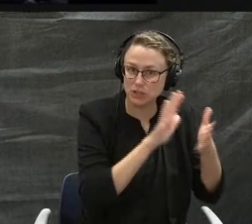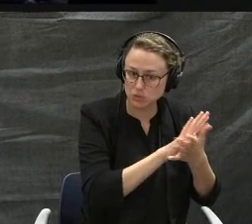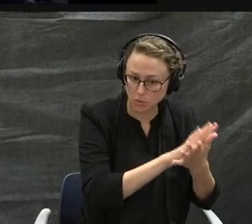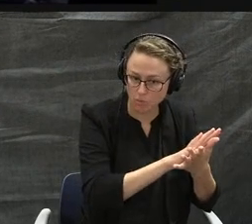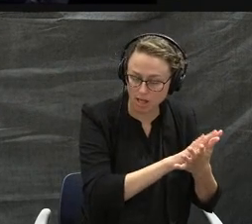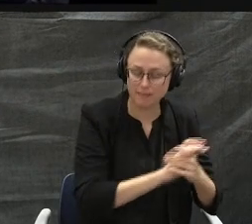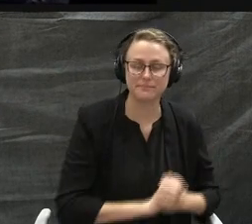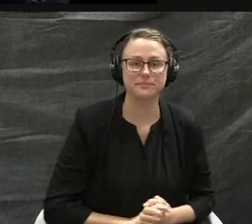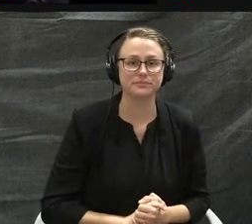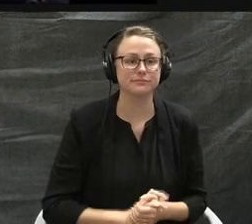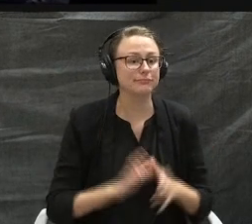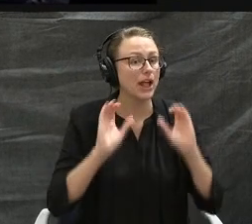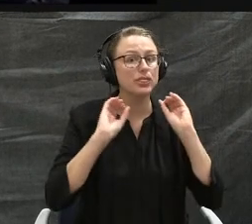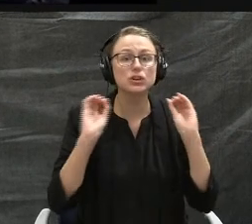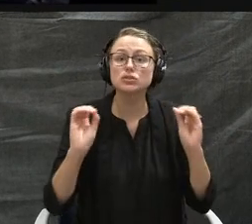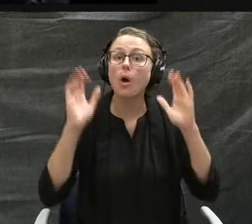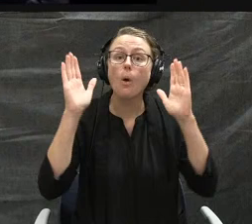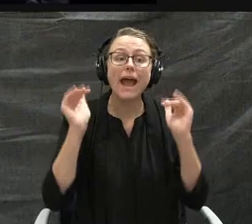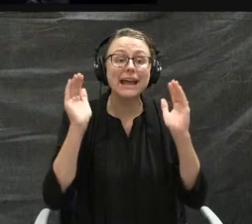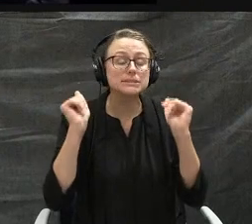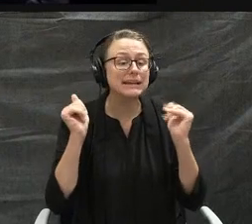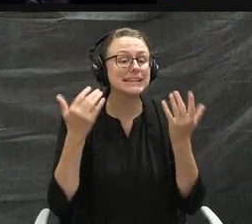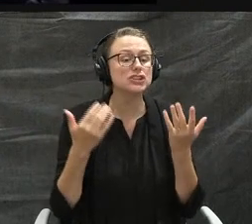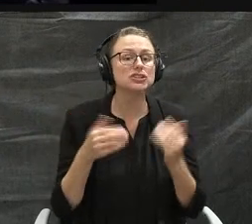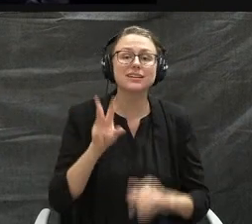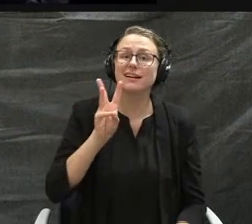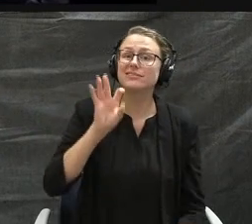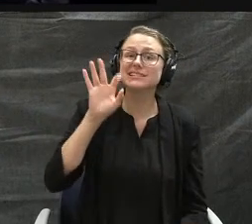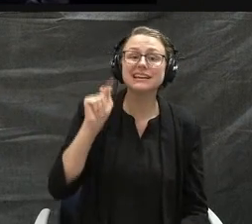Expectation of 6 foot social distancing. The expectation is